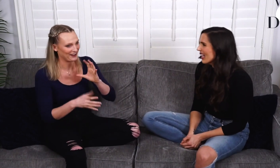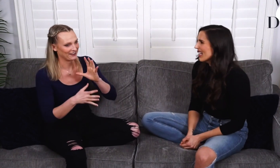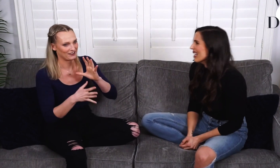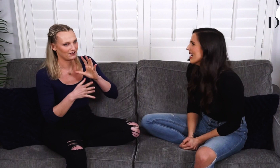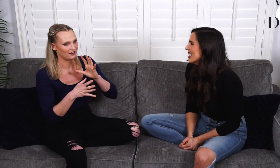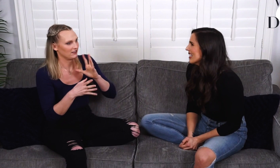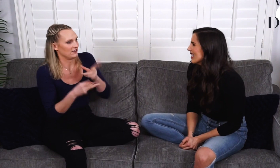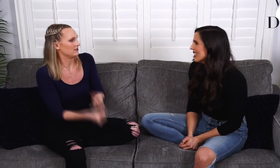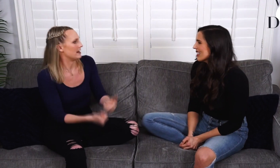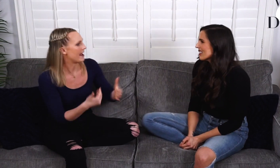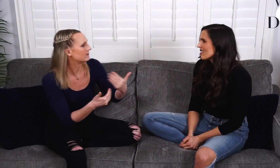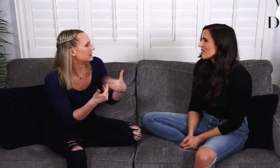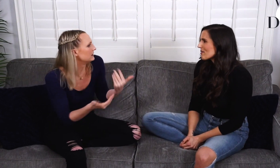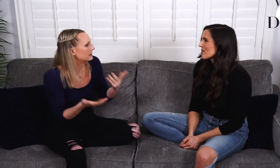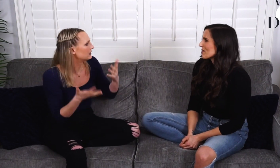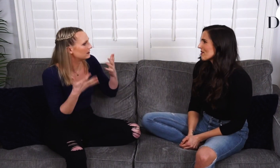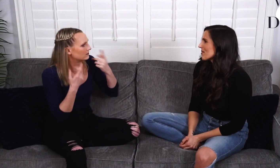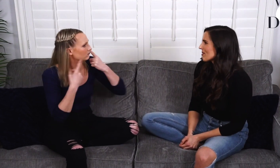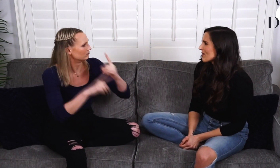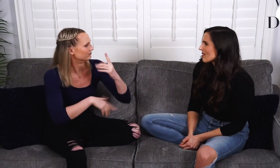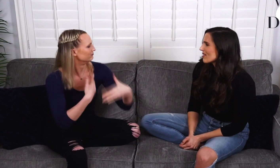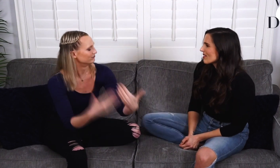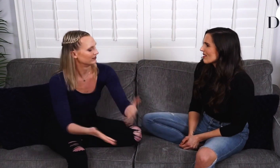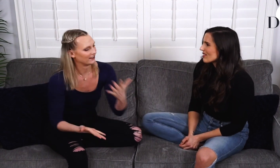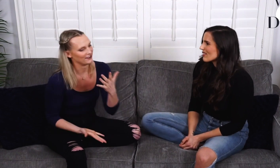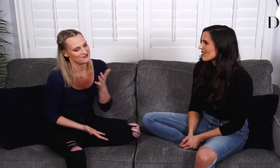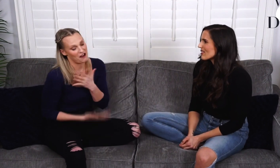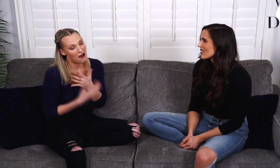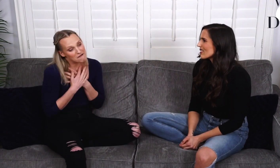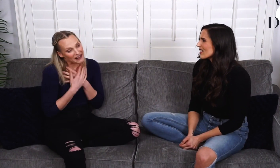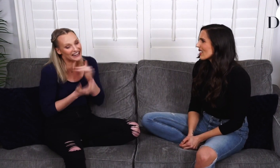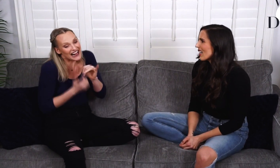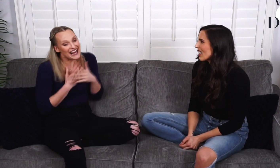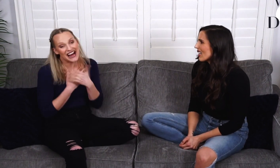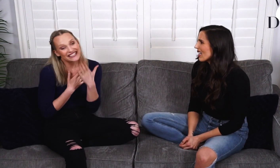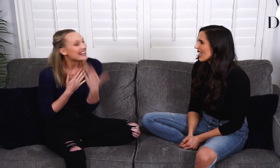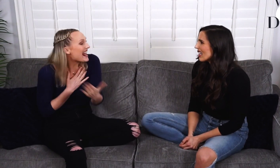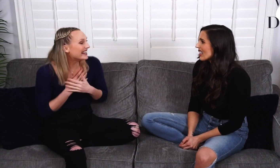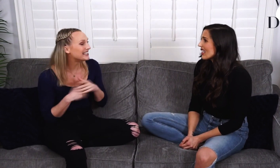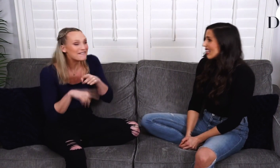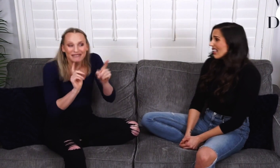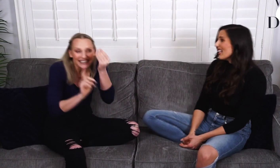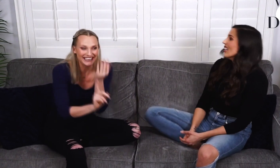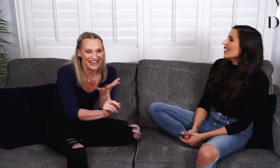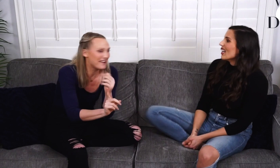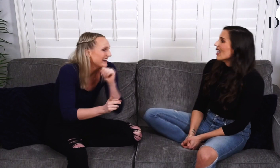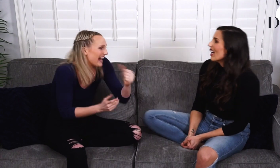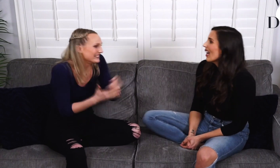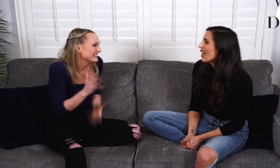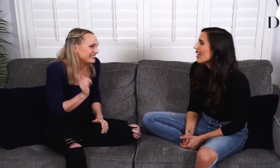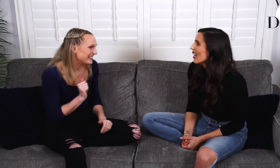know, it just flows so well, and that's why I'm like, “Aww, thanks, but FYI, it's not a script.”